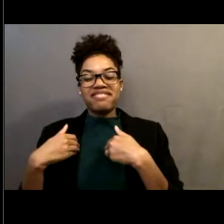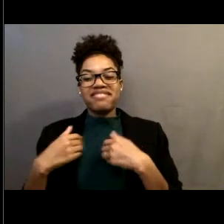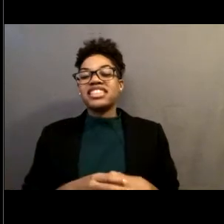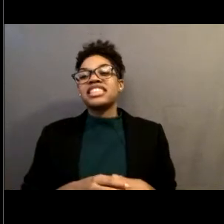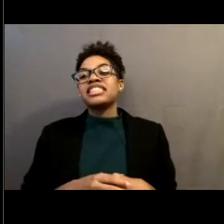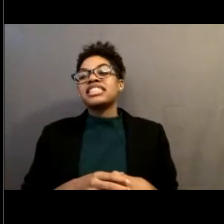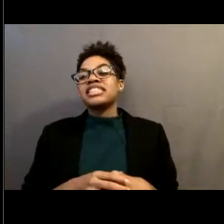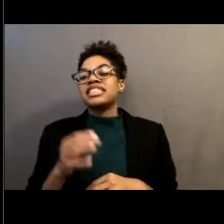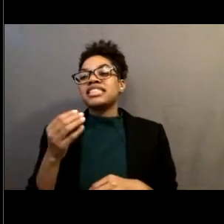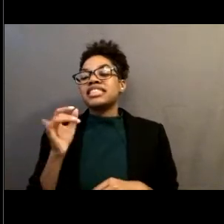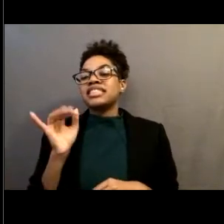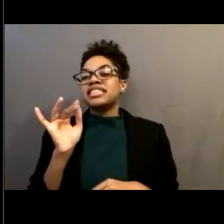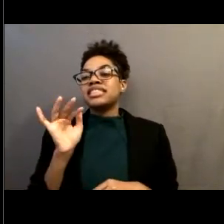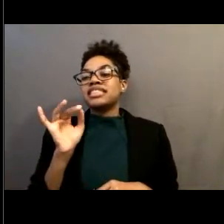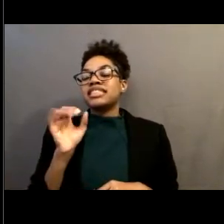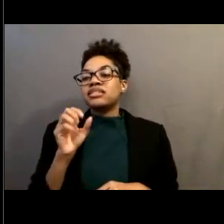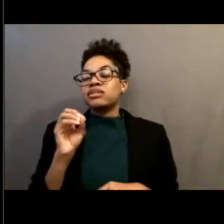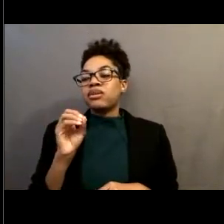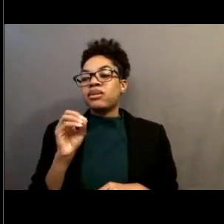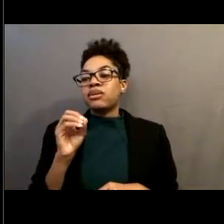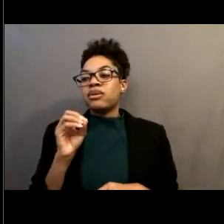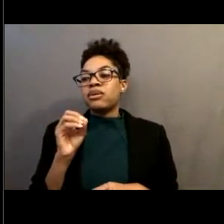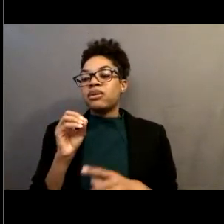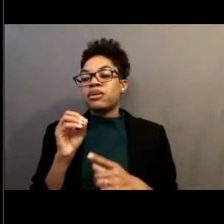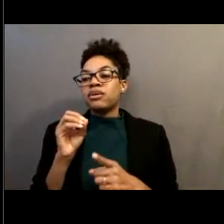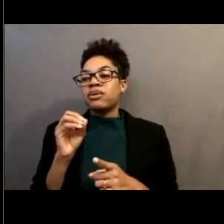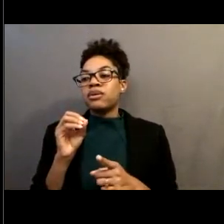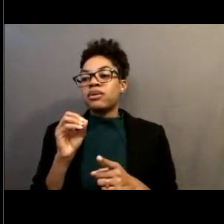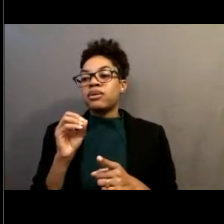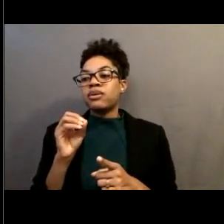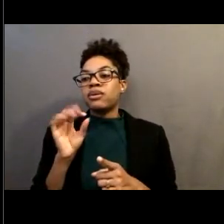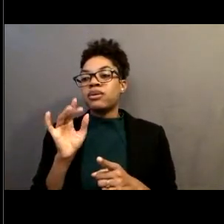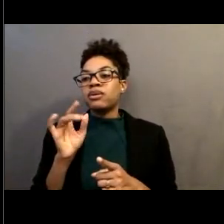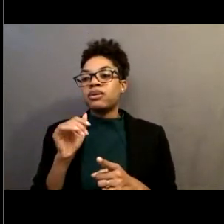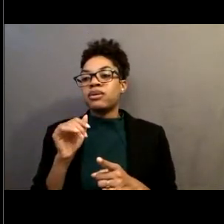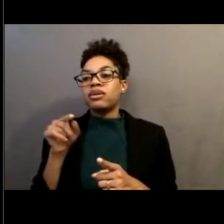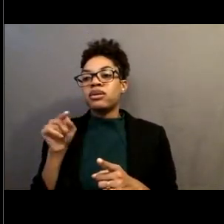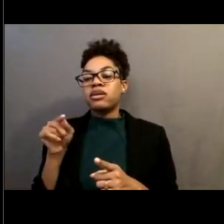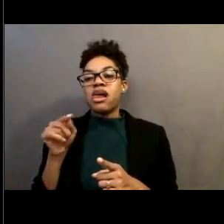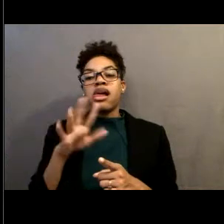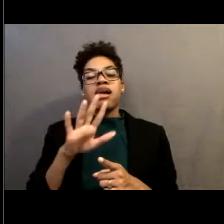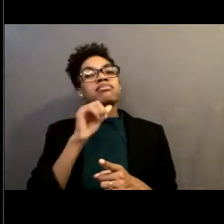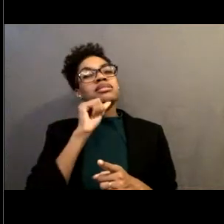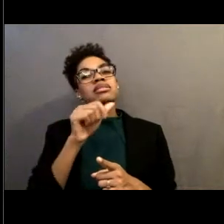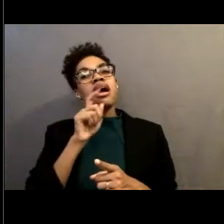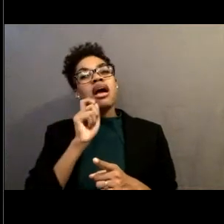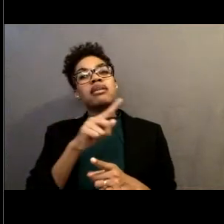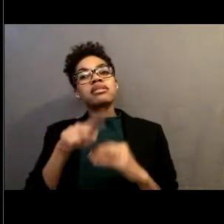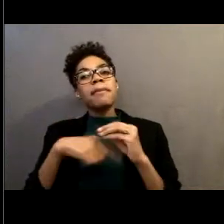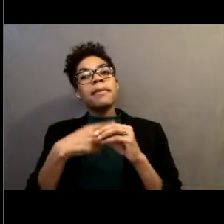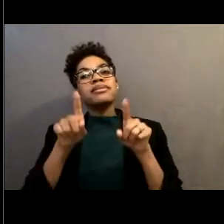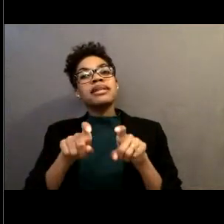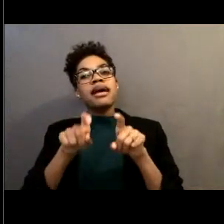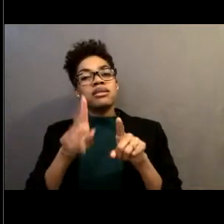So, well I didn't ask specifically about testing. So how do you test the satellite? Are you going to talk about that next,